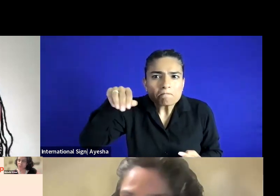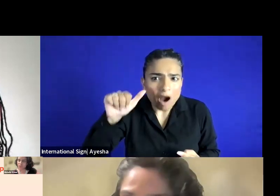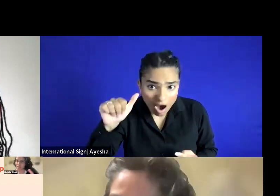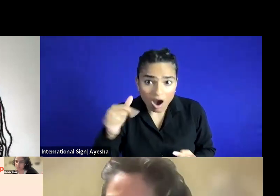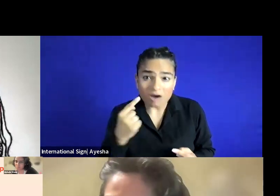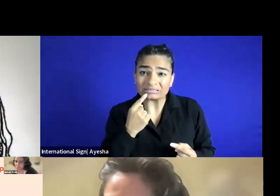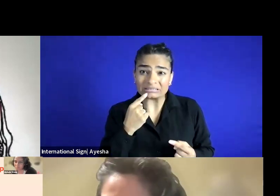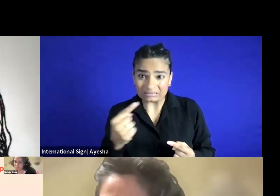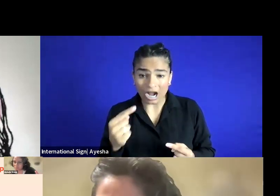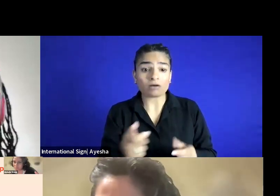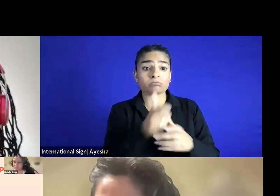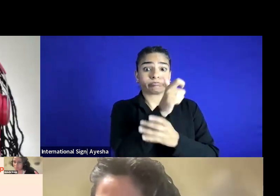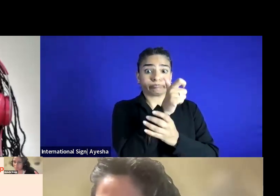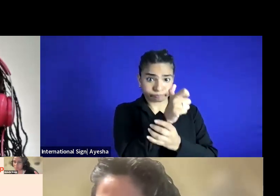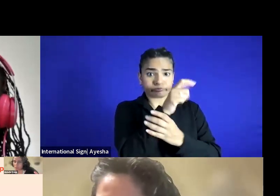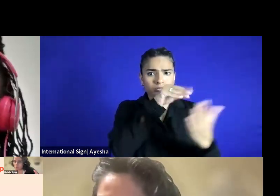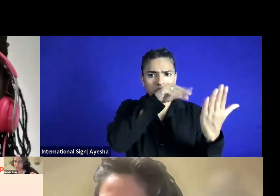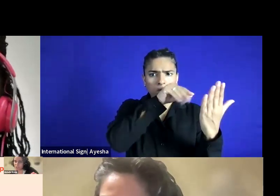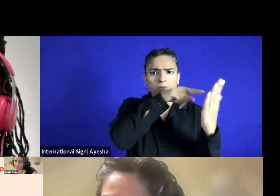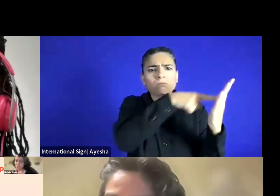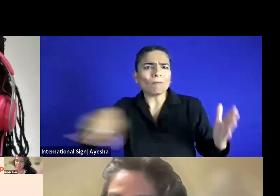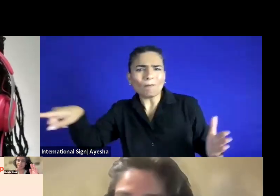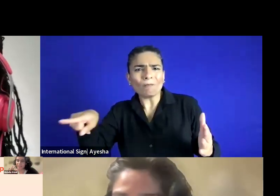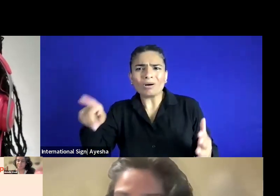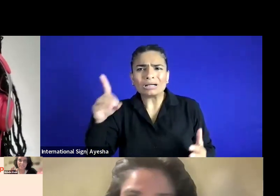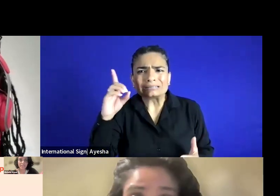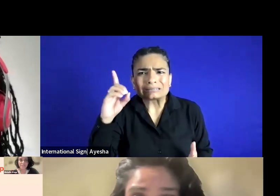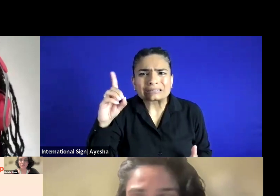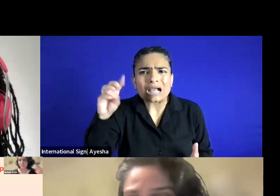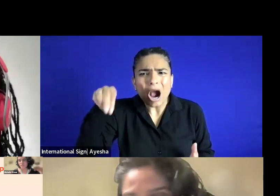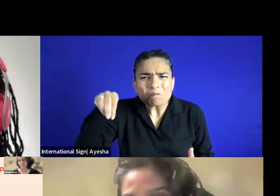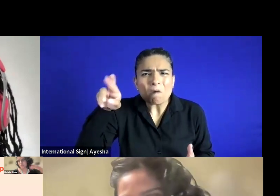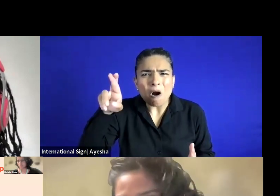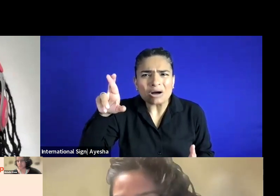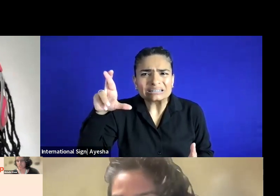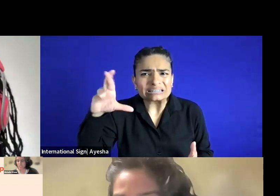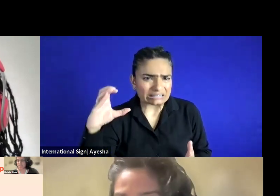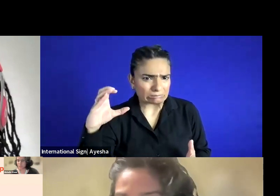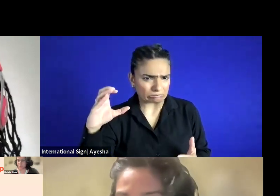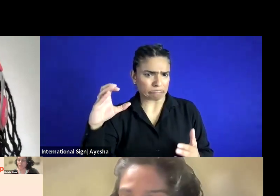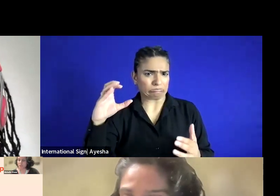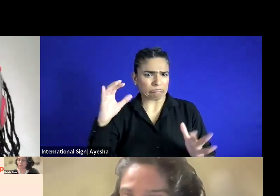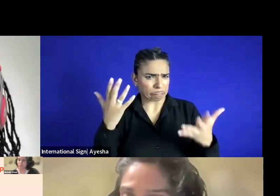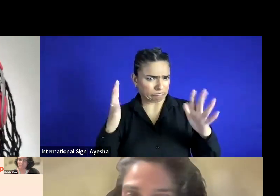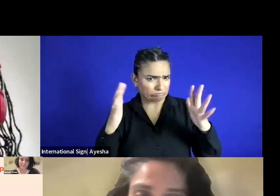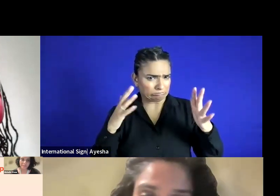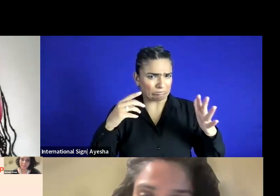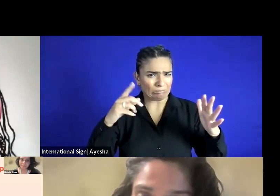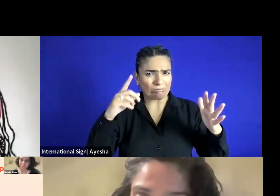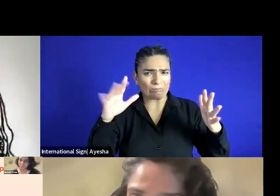It's just, the official name is slightly different. So just in case anyone was confused by that.